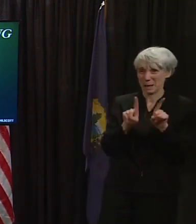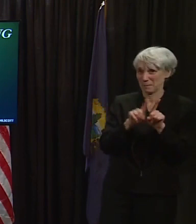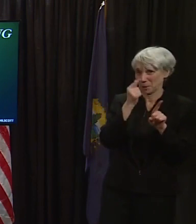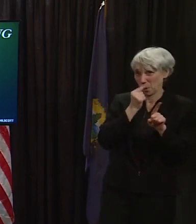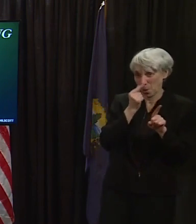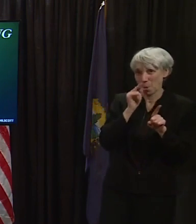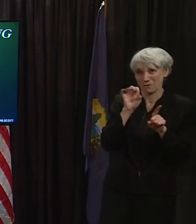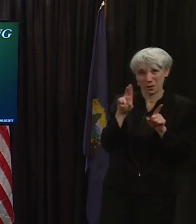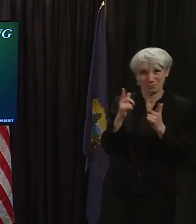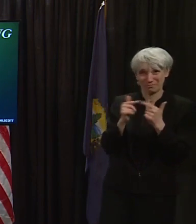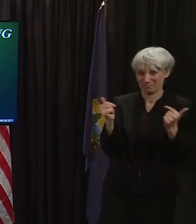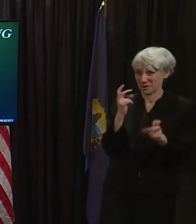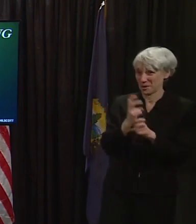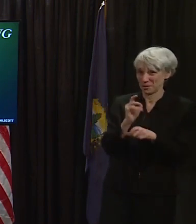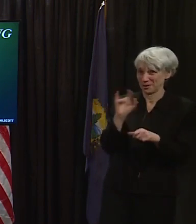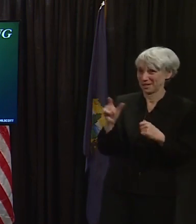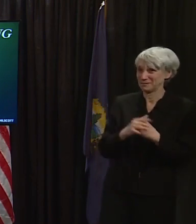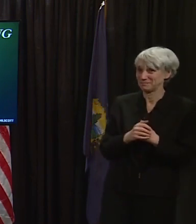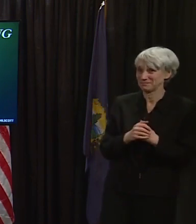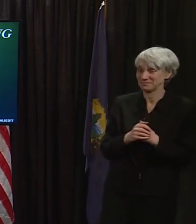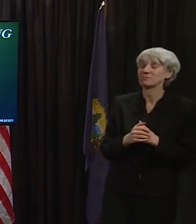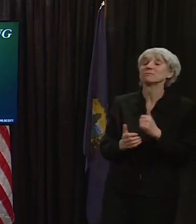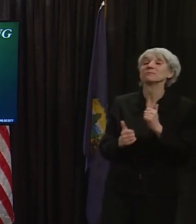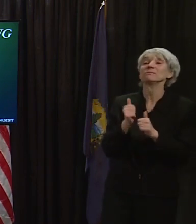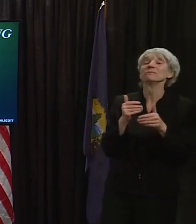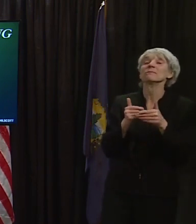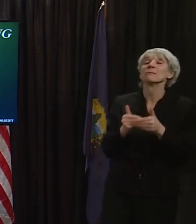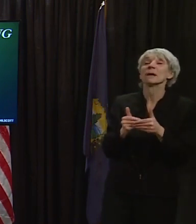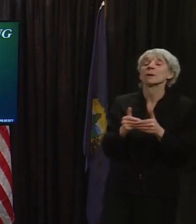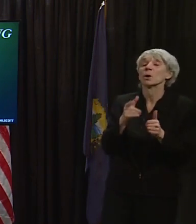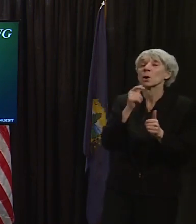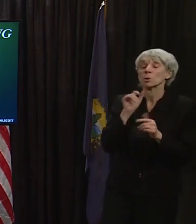Most Children do not need medical care but please contact your child's medical